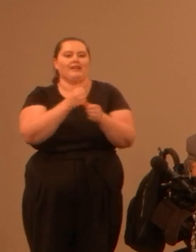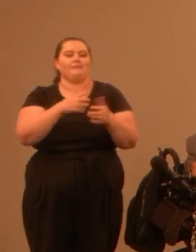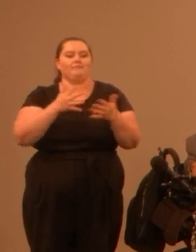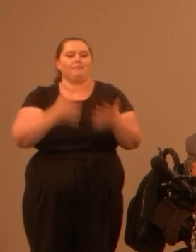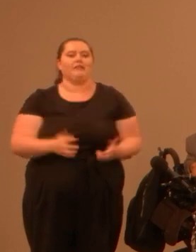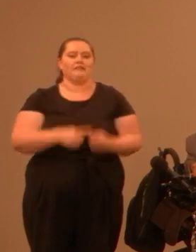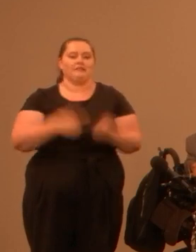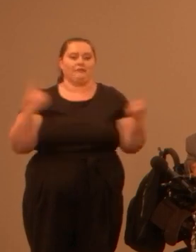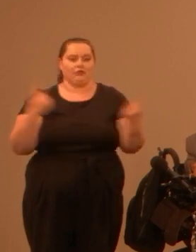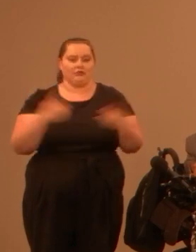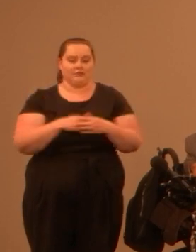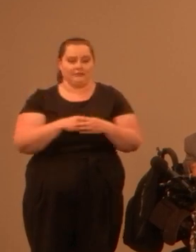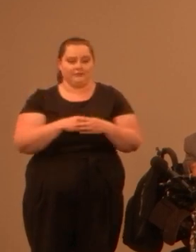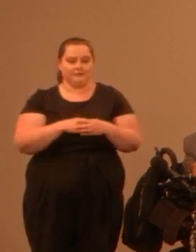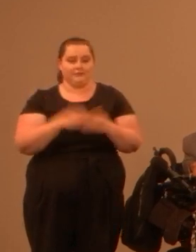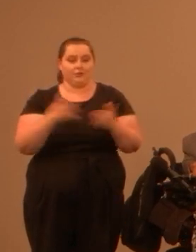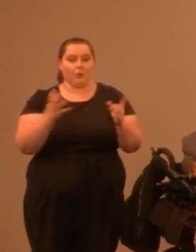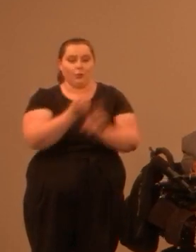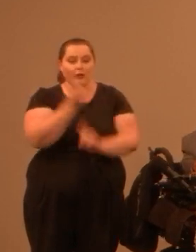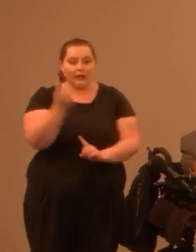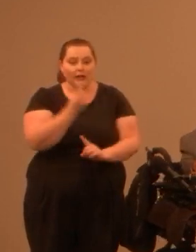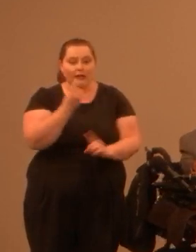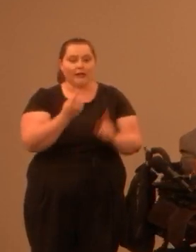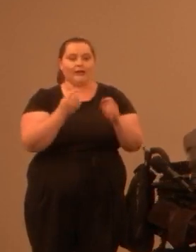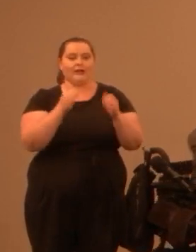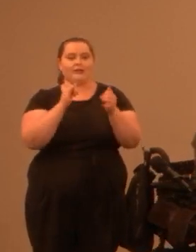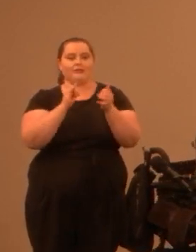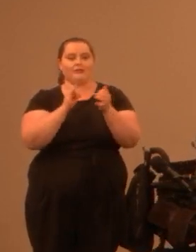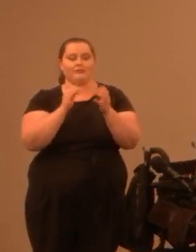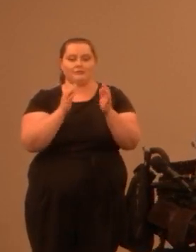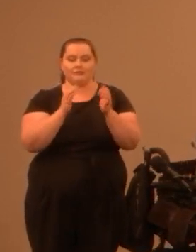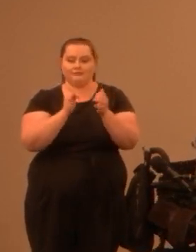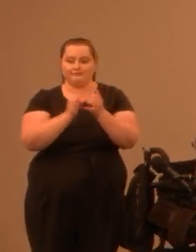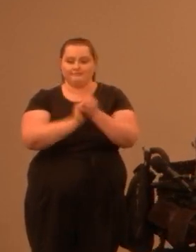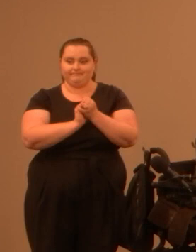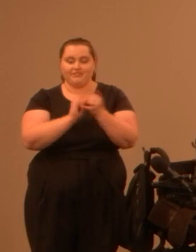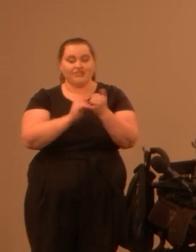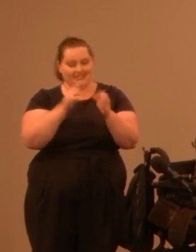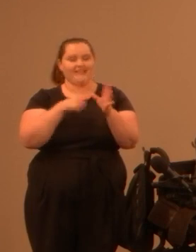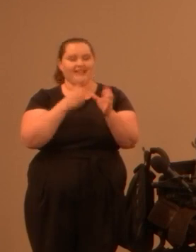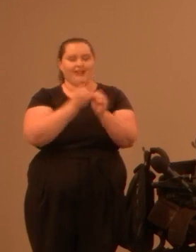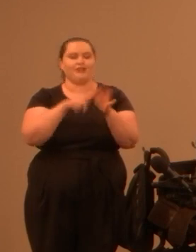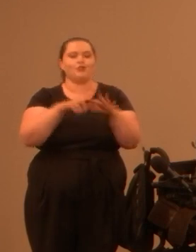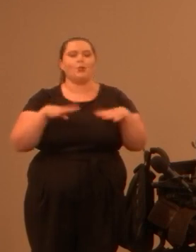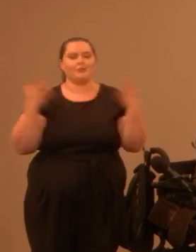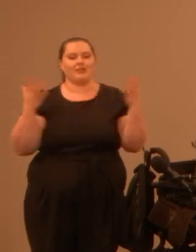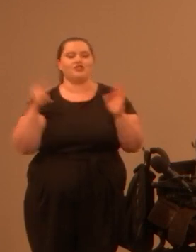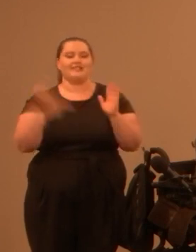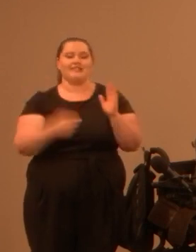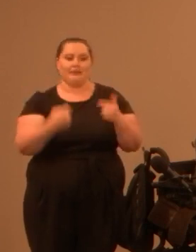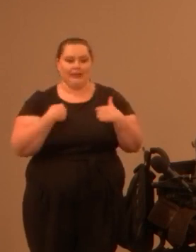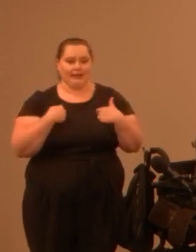And the winner is SAGE automation. Please come and accept your award.